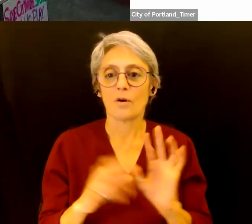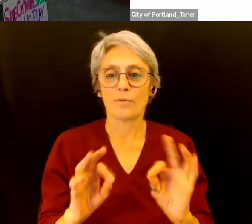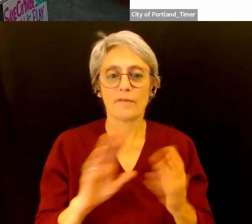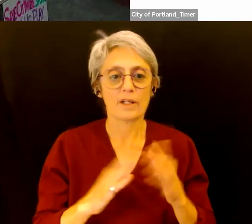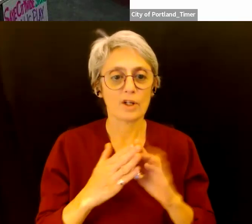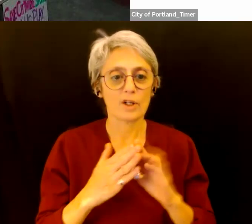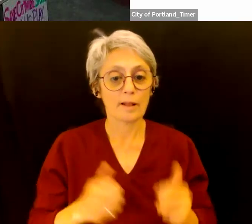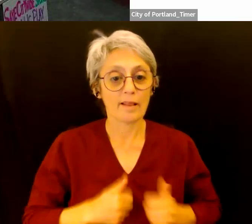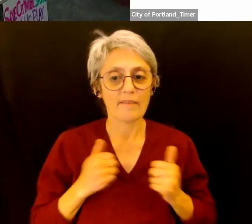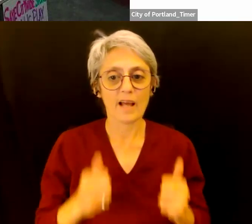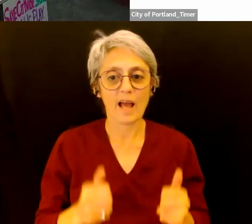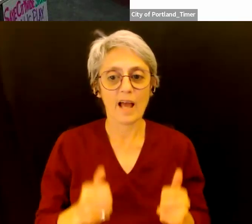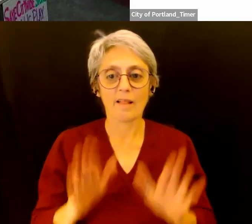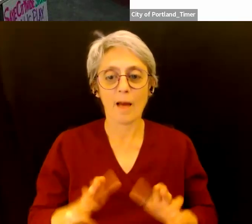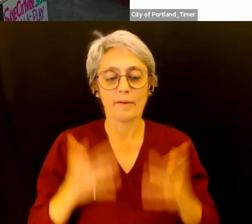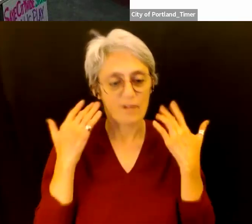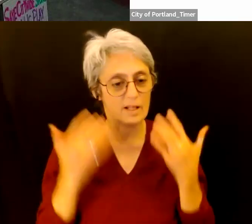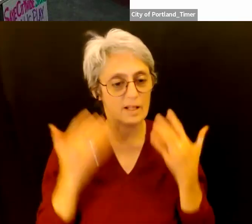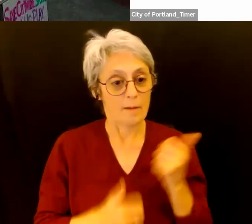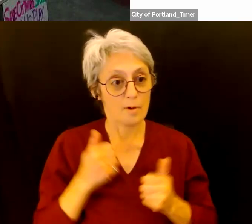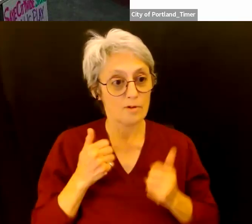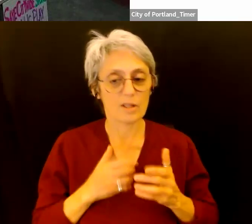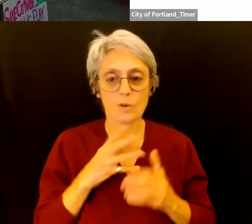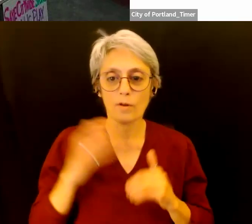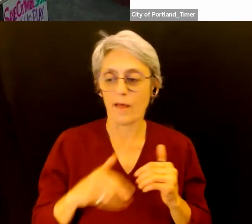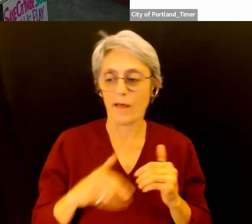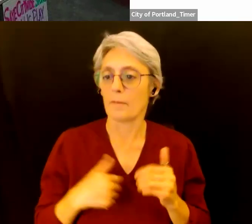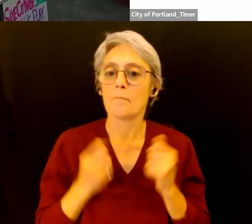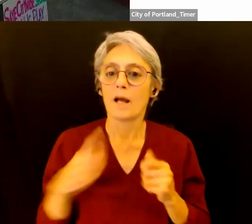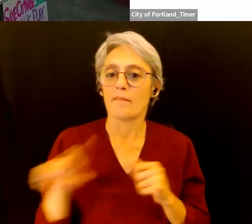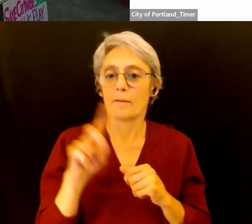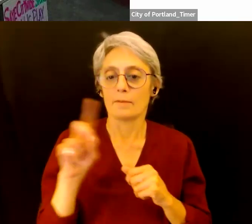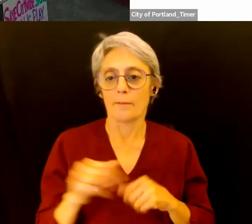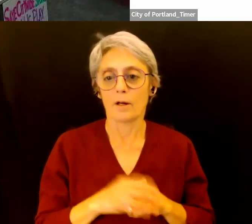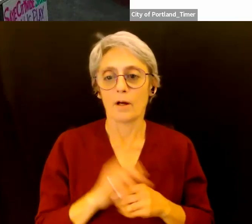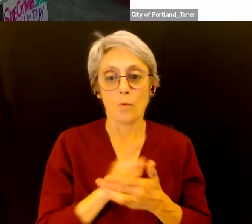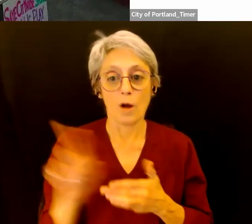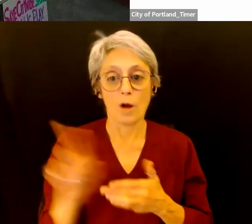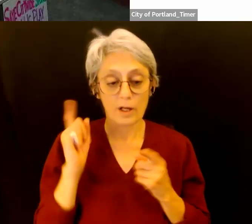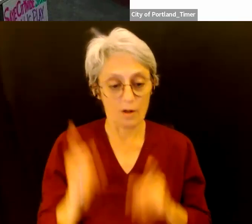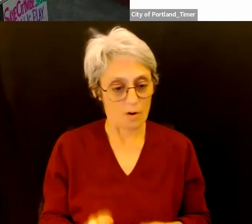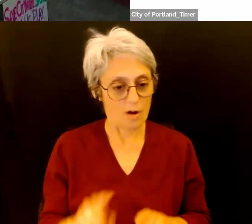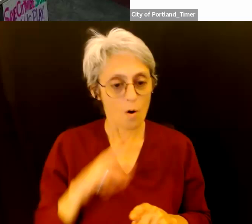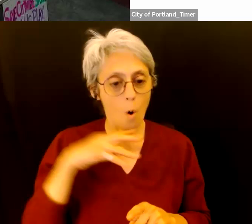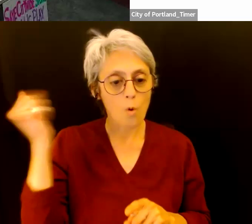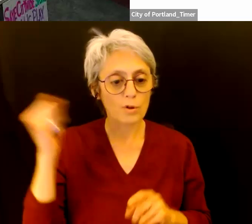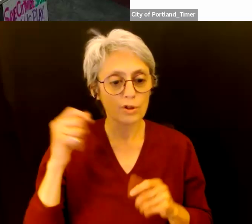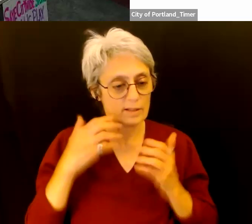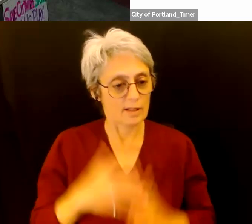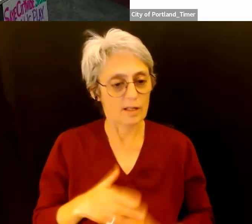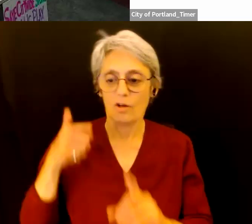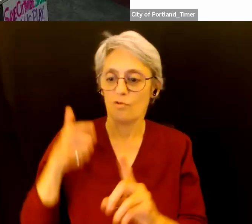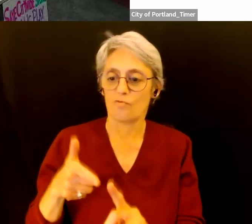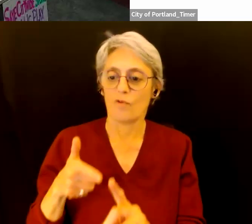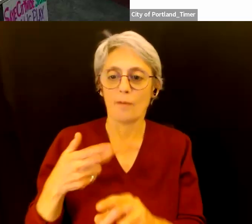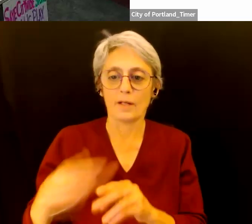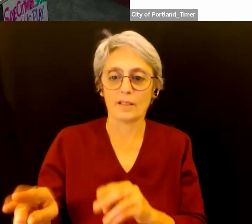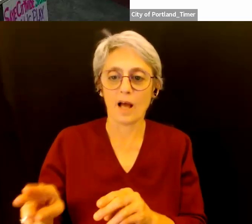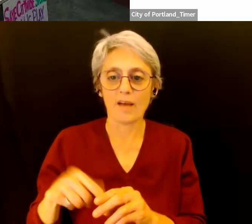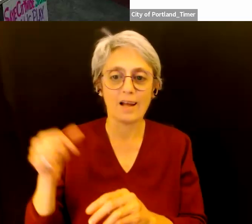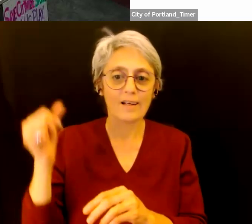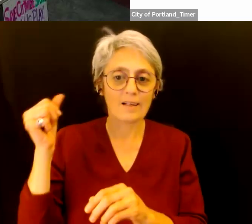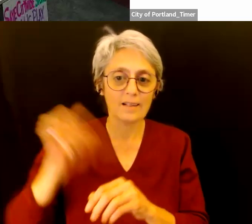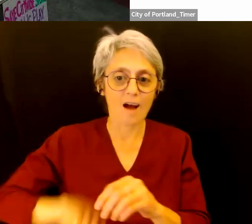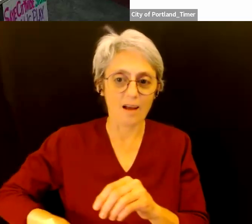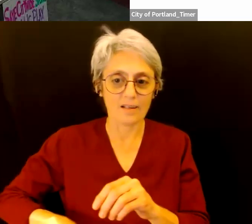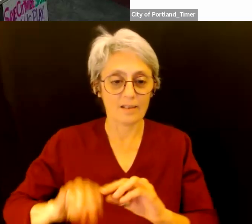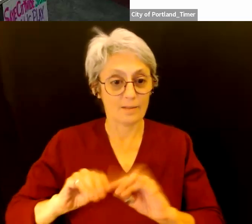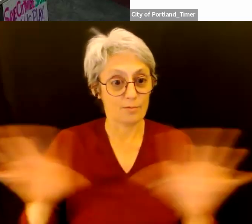Most of our residents are older than me and many are disabled. Just one week ago, one of our older residents was robbed at knife point and cut in broad daylight in the middle of the afternoon, one block away from home.